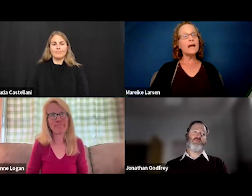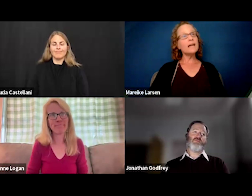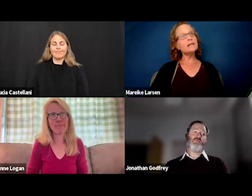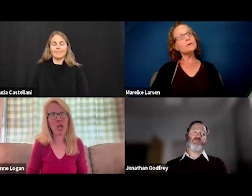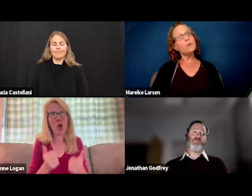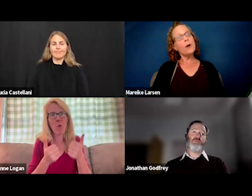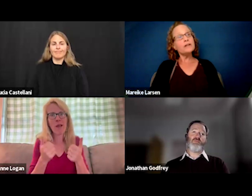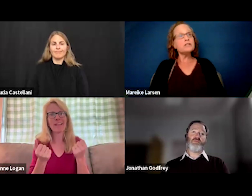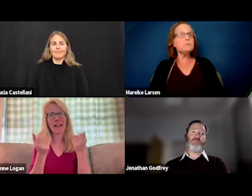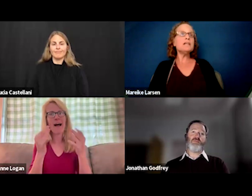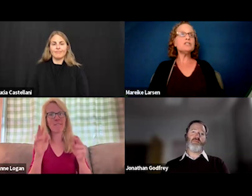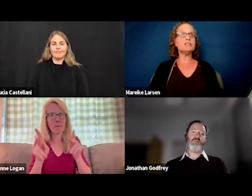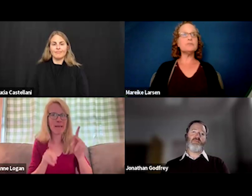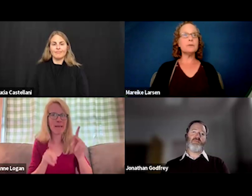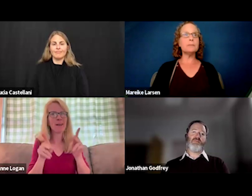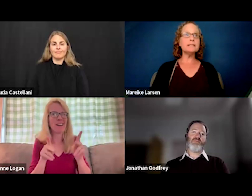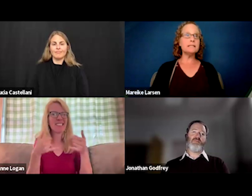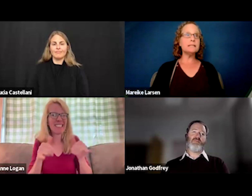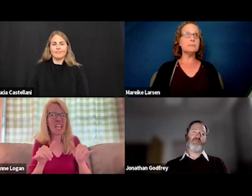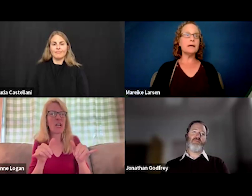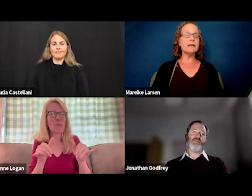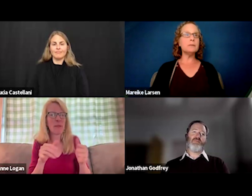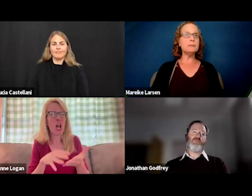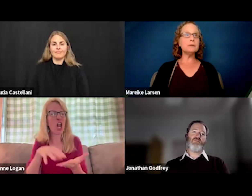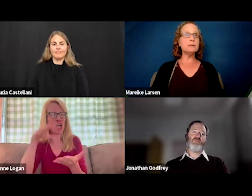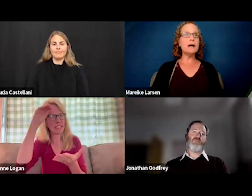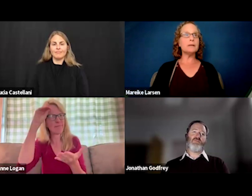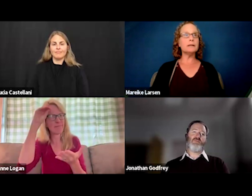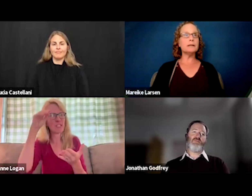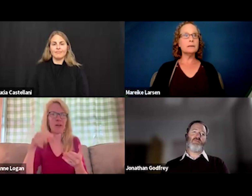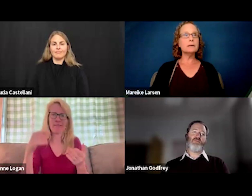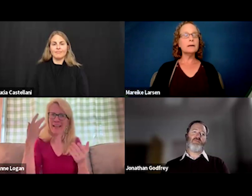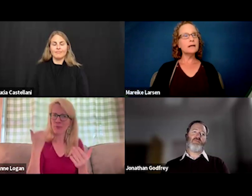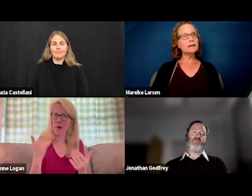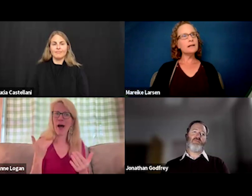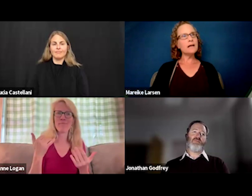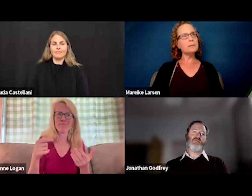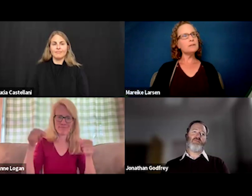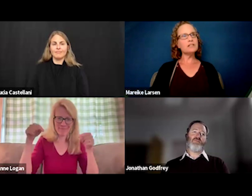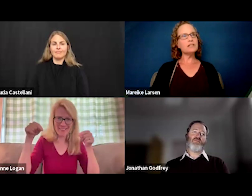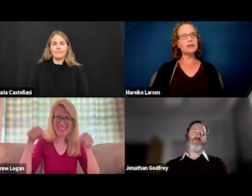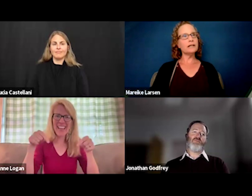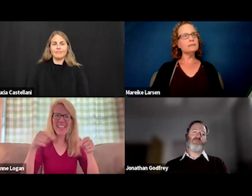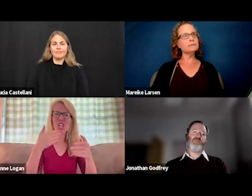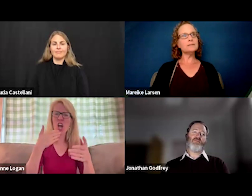And it requires patience from my team and the people around me. And a lot of people are still learning.